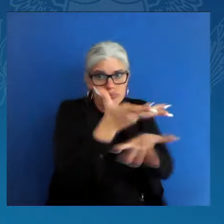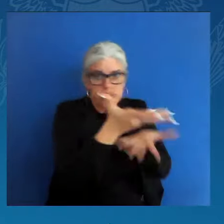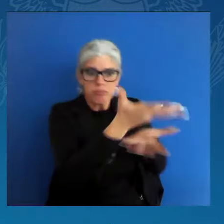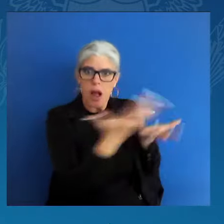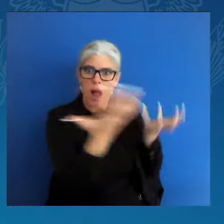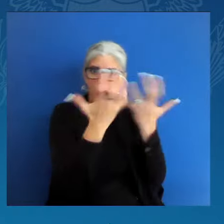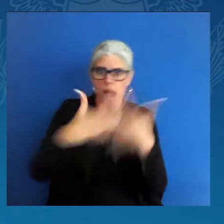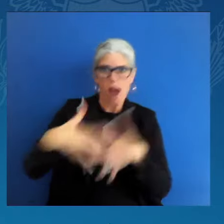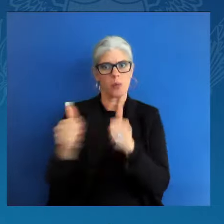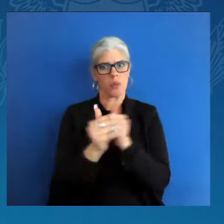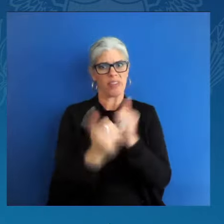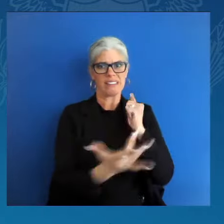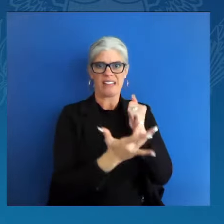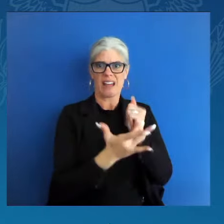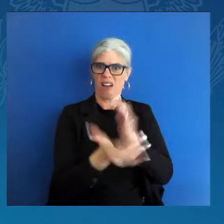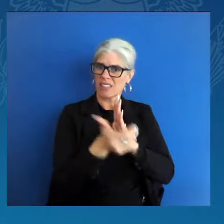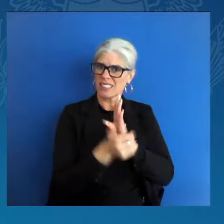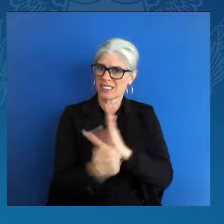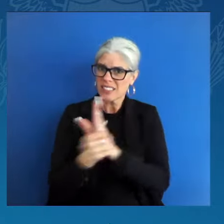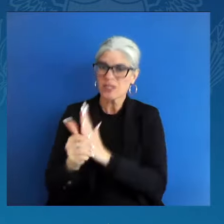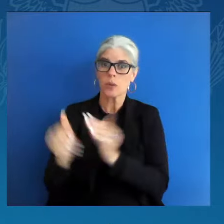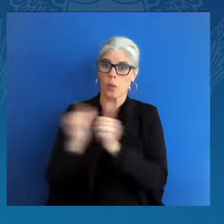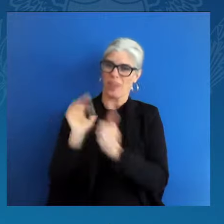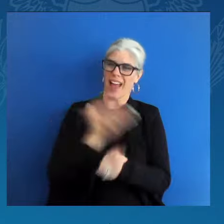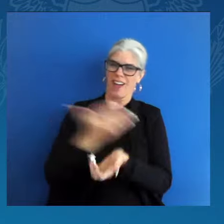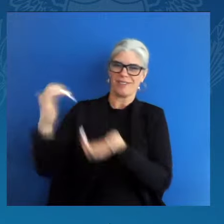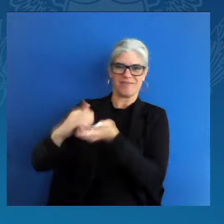all in furtherance of our collective vision.